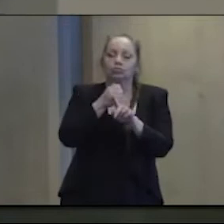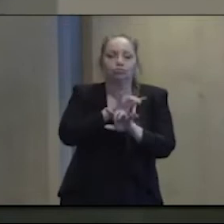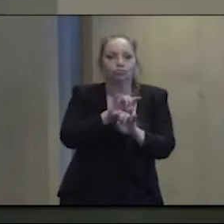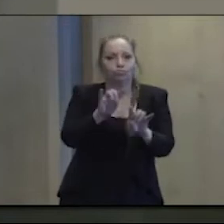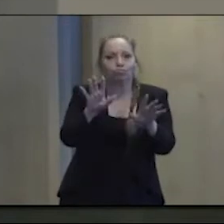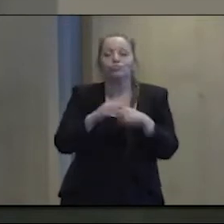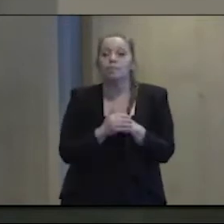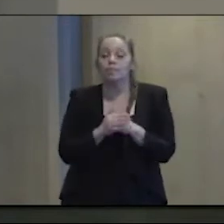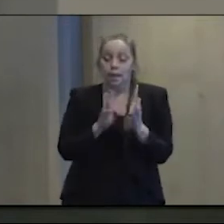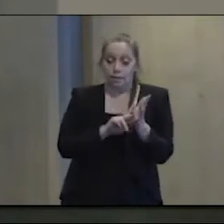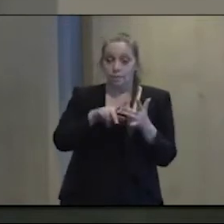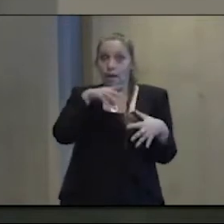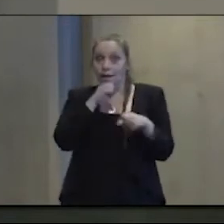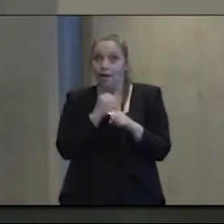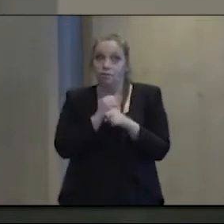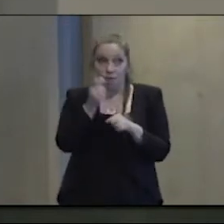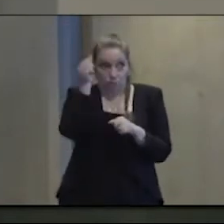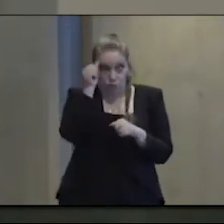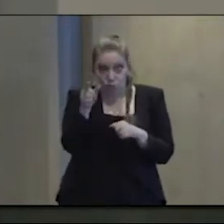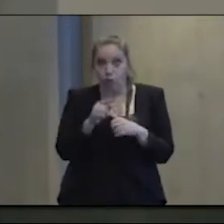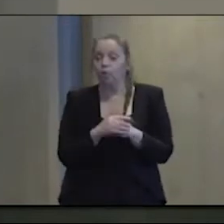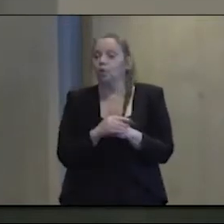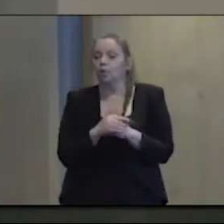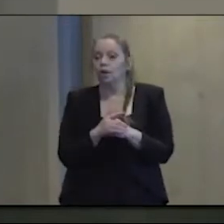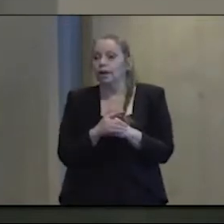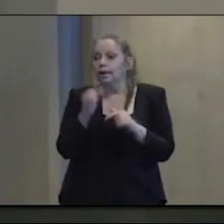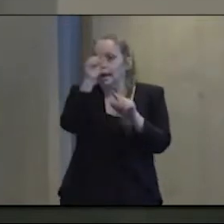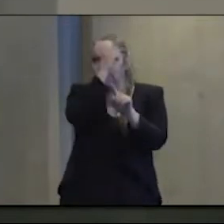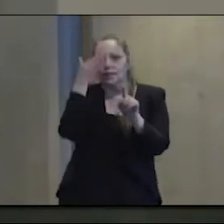government as I'm sure most of you know is heading towards a renewable energy target of 25%